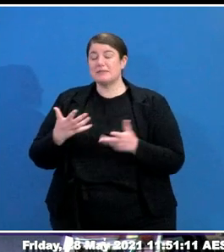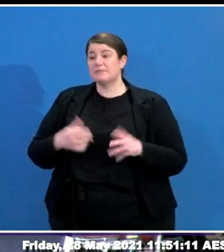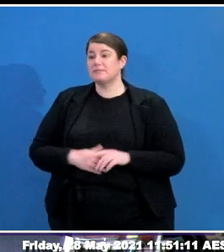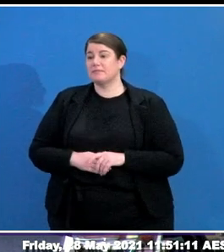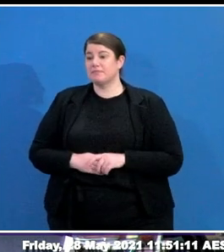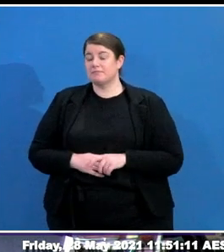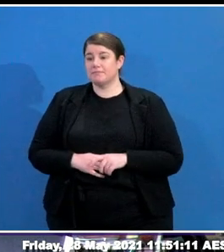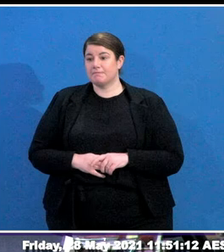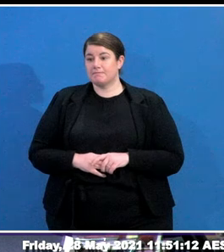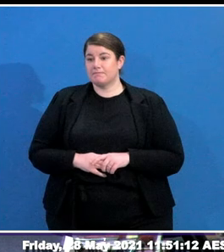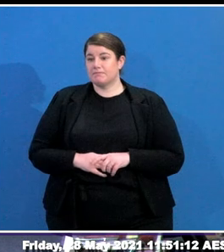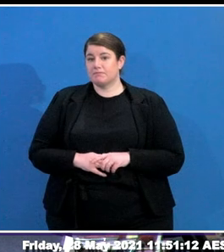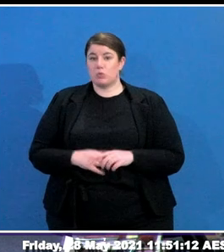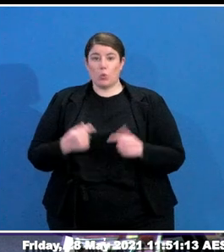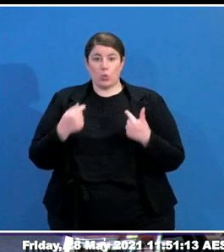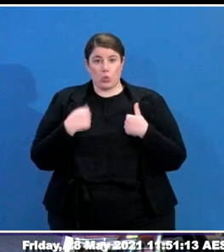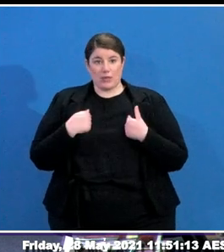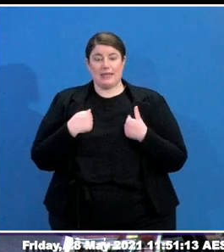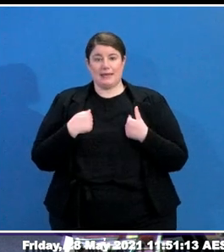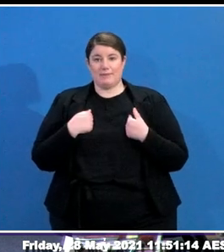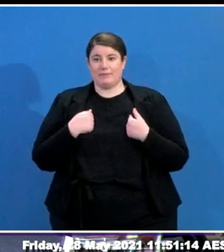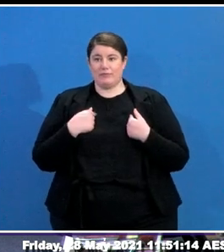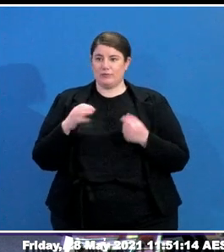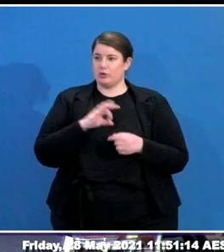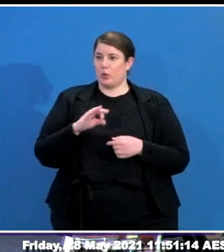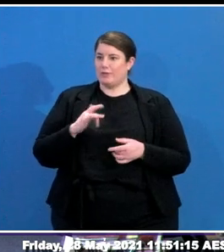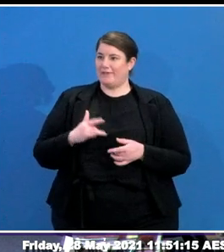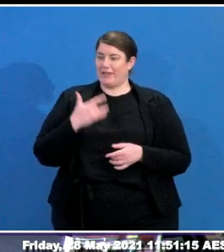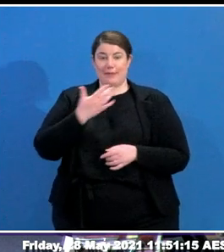And I think that, you know, we do not ever feel proud of what happened in this